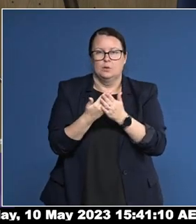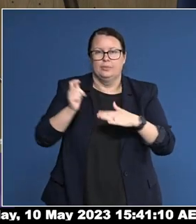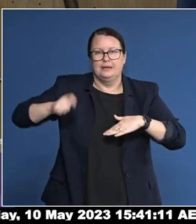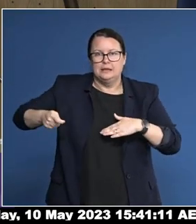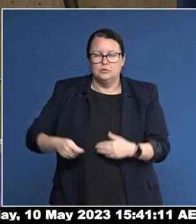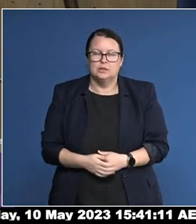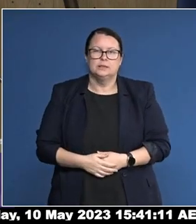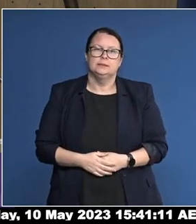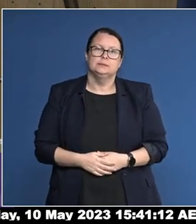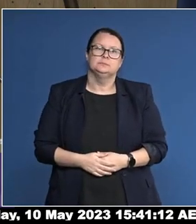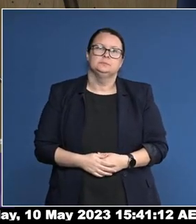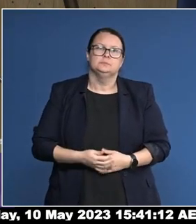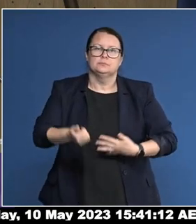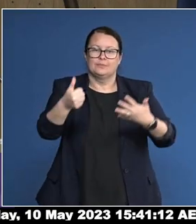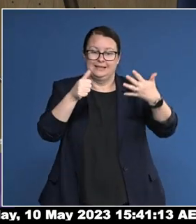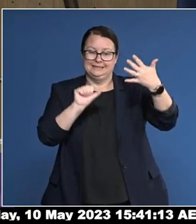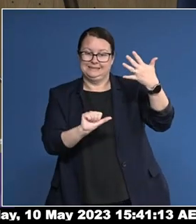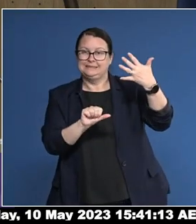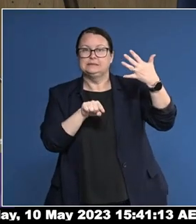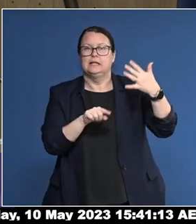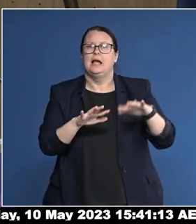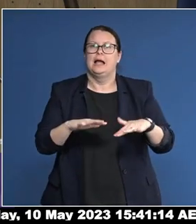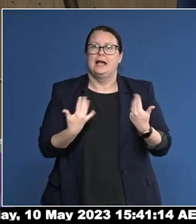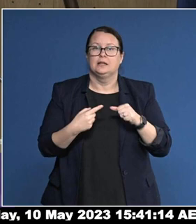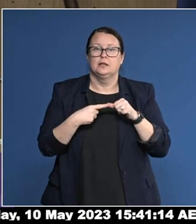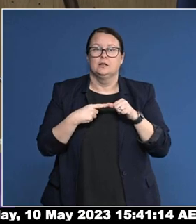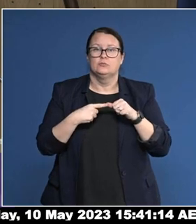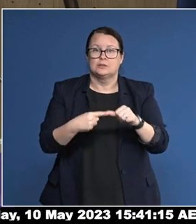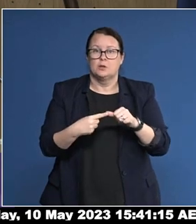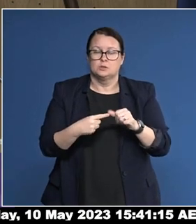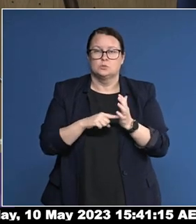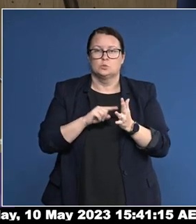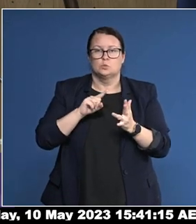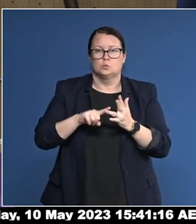And final, any responses to the Counsel Assisting's submissions should be sent to the